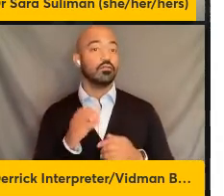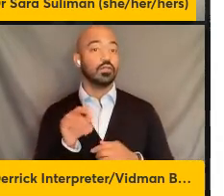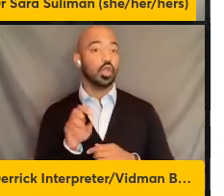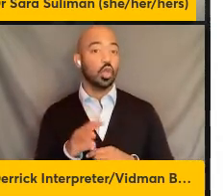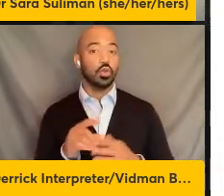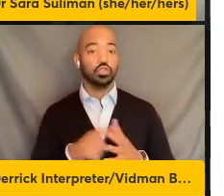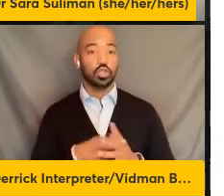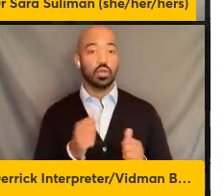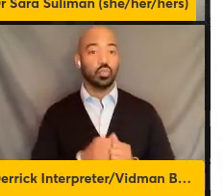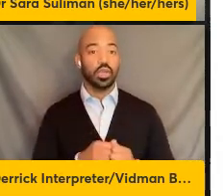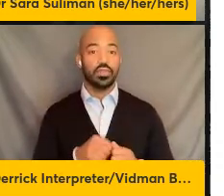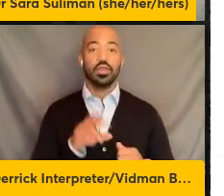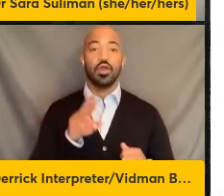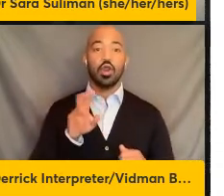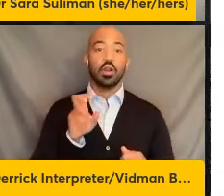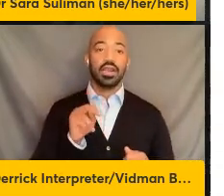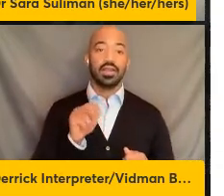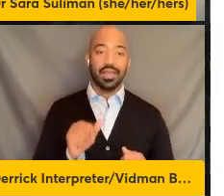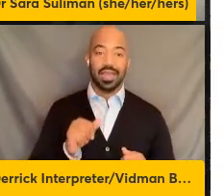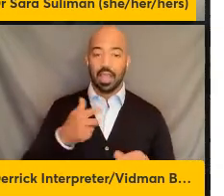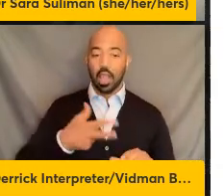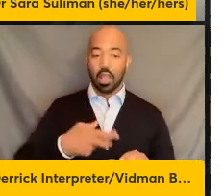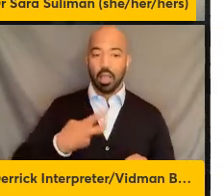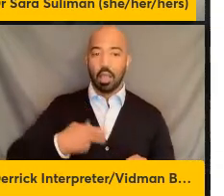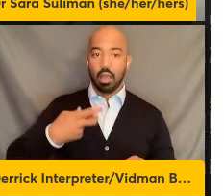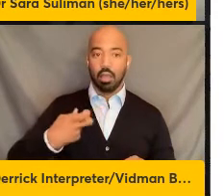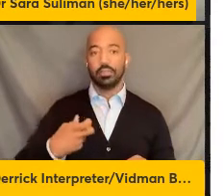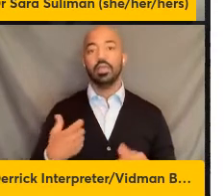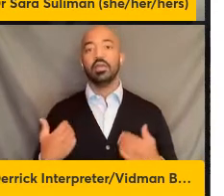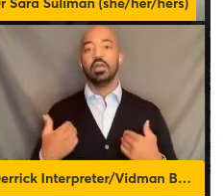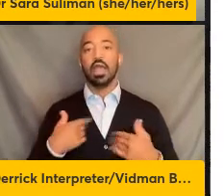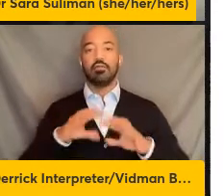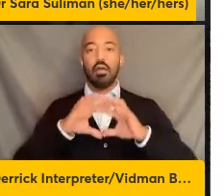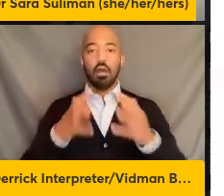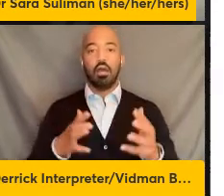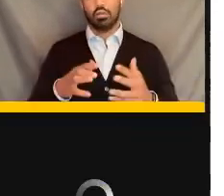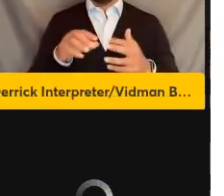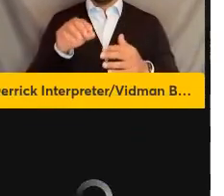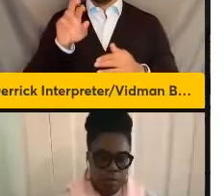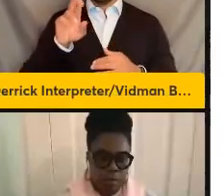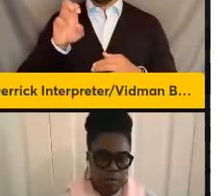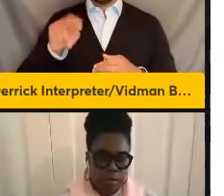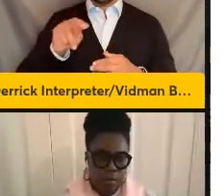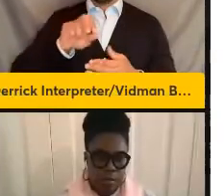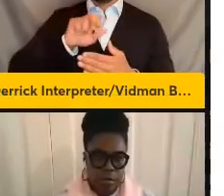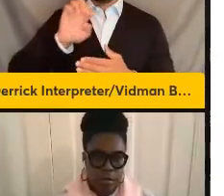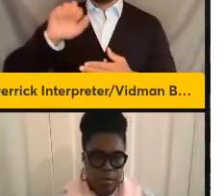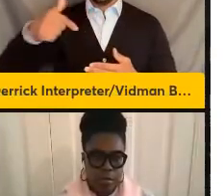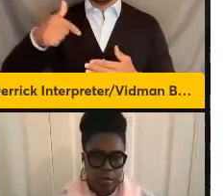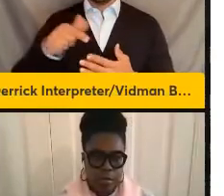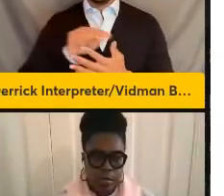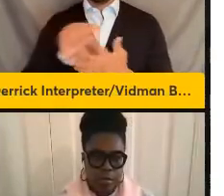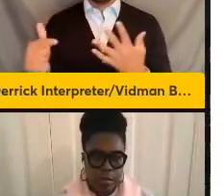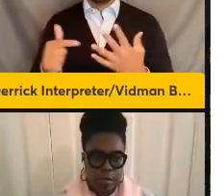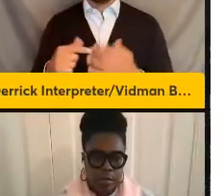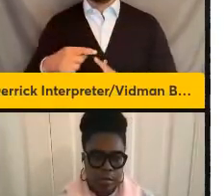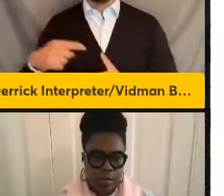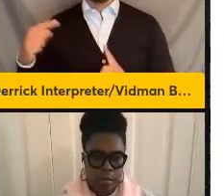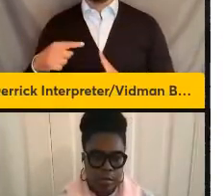where we extract RNA samples and perform global RNA sequencing. And the initial purpose of the study was actually to develop